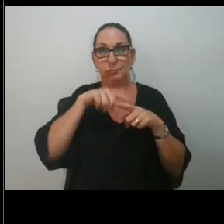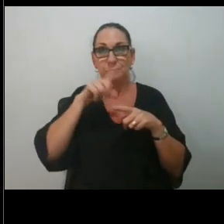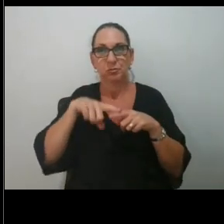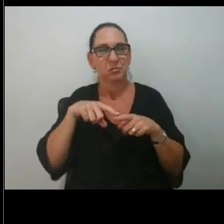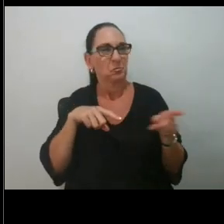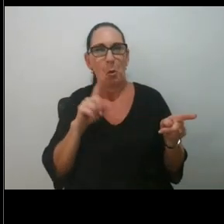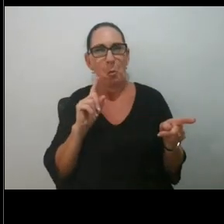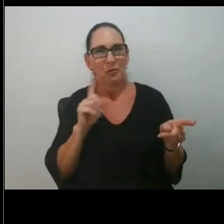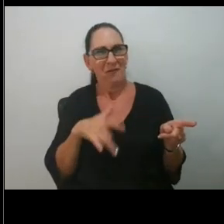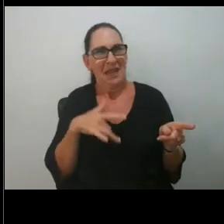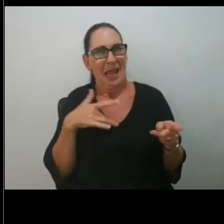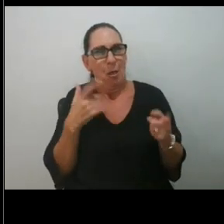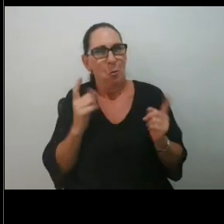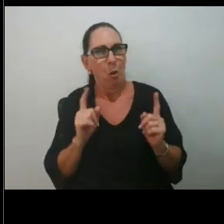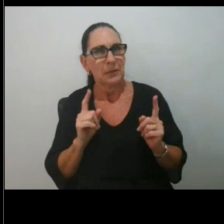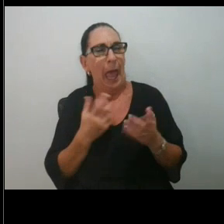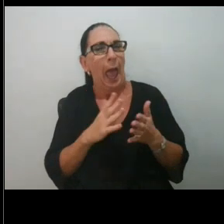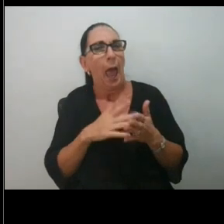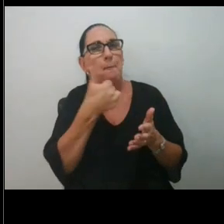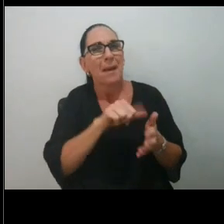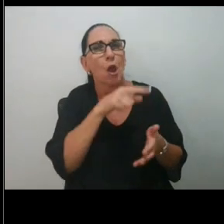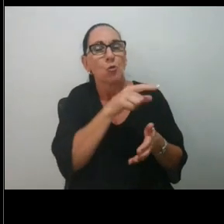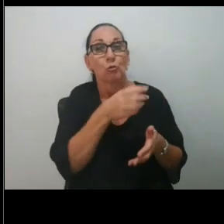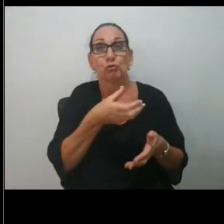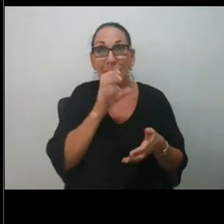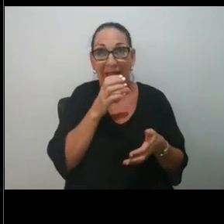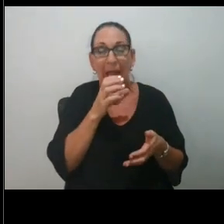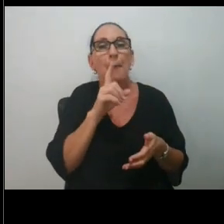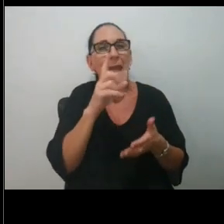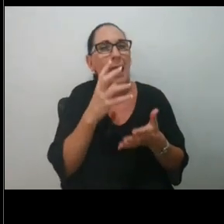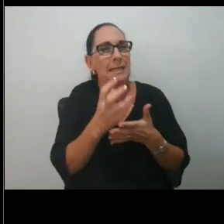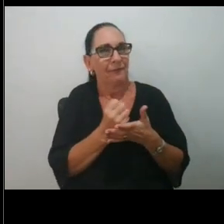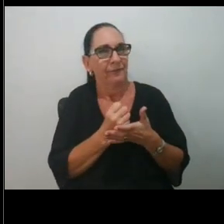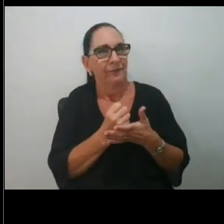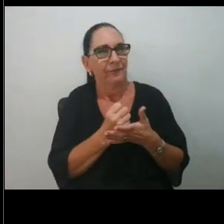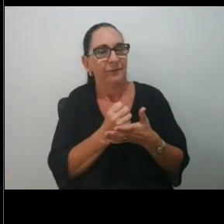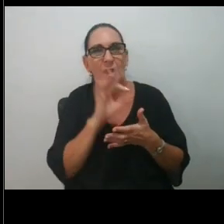also did a relapse prevention plan with him he wasn't willing to go to a substance use service